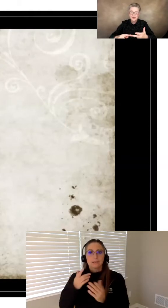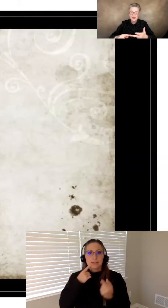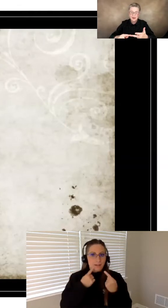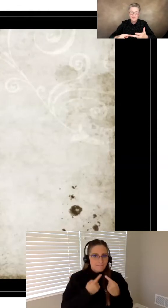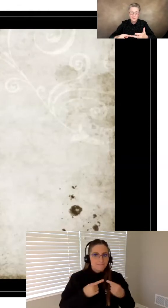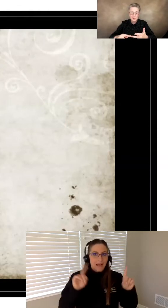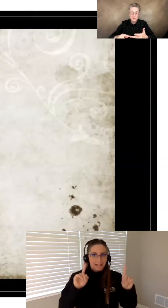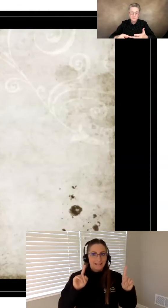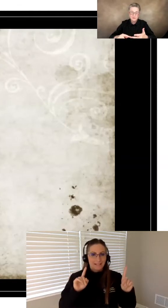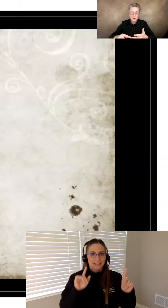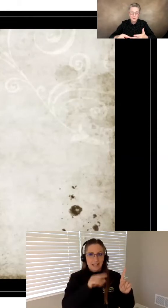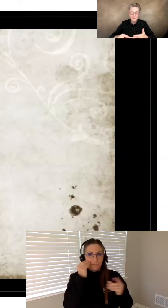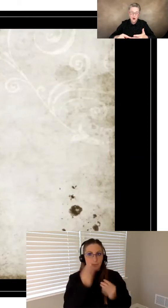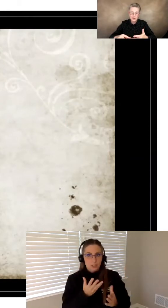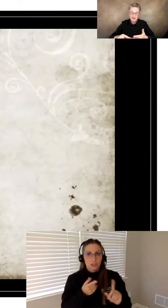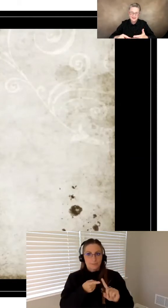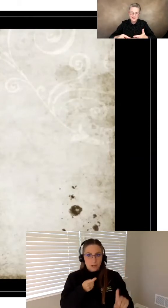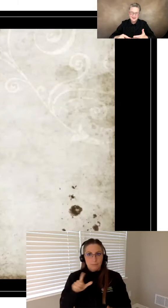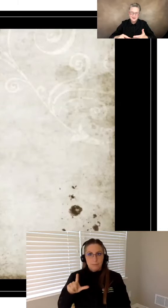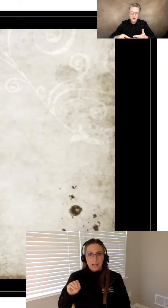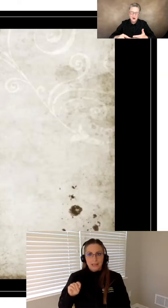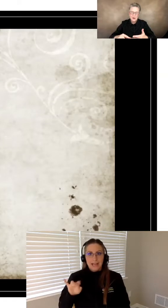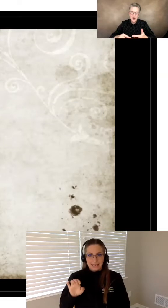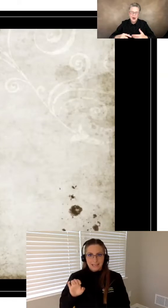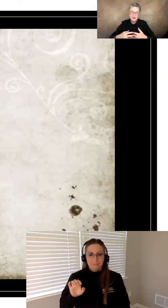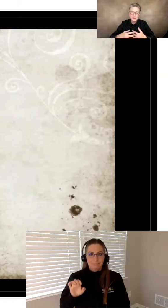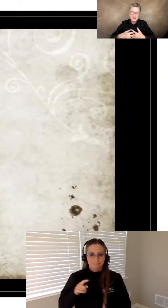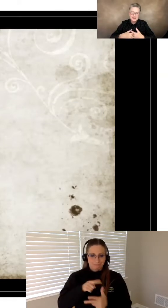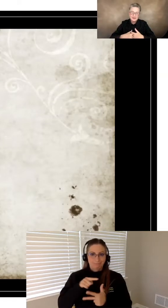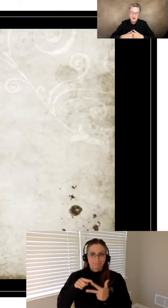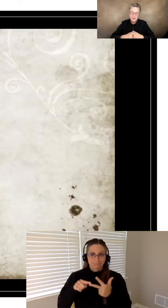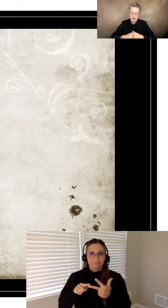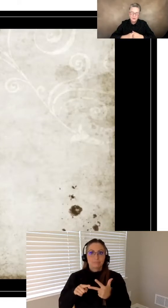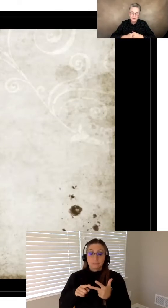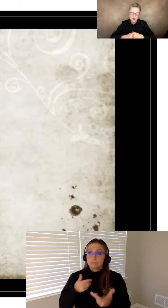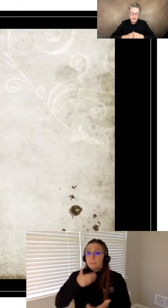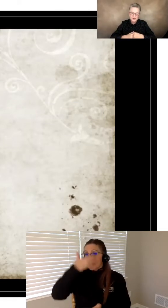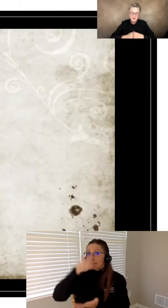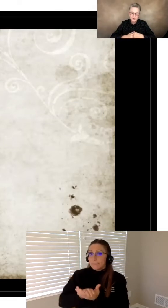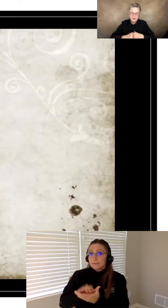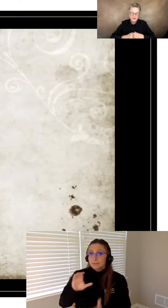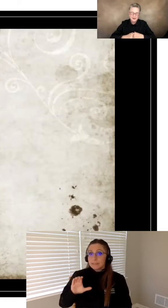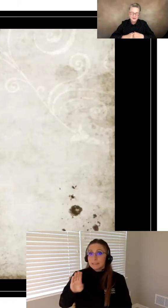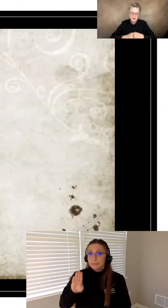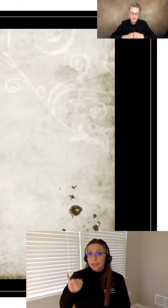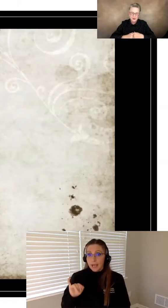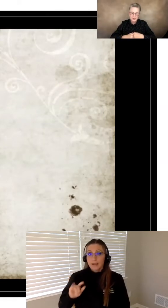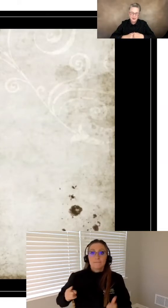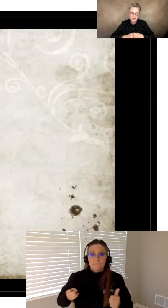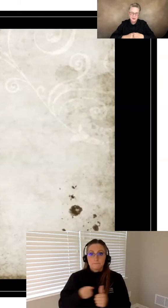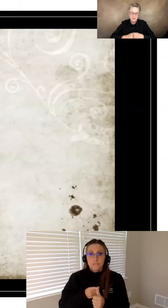that information from Lottie, so I do believe that it probably was the first interpreter education